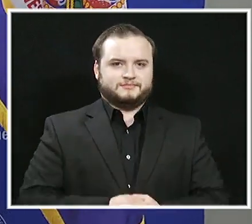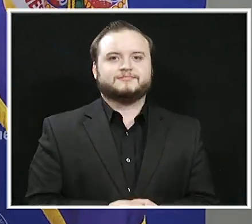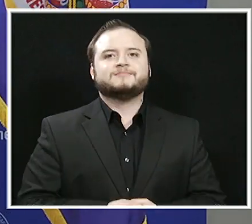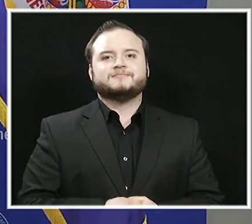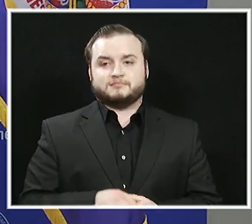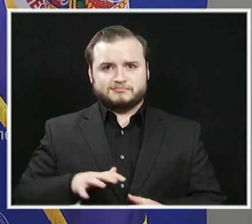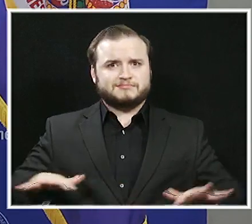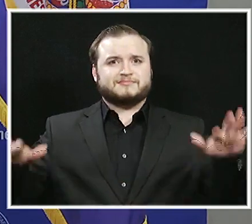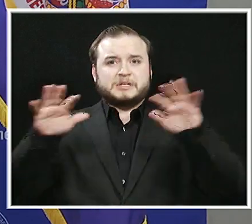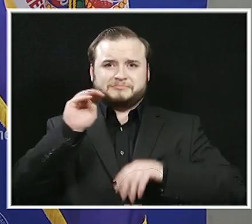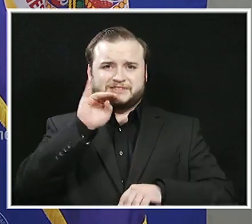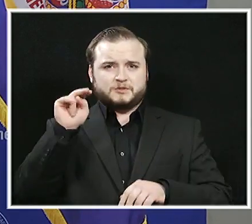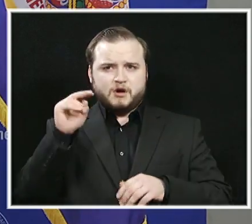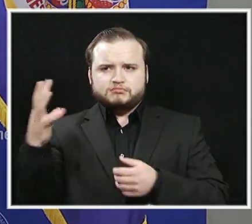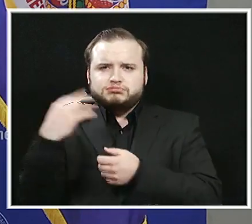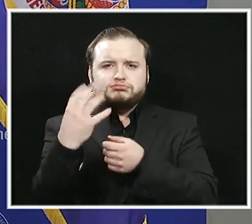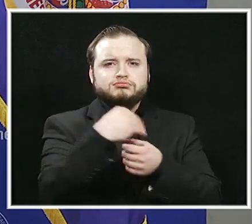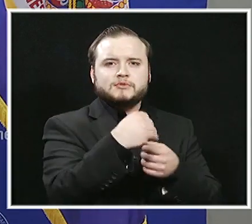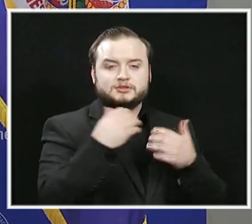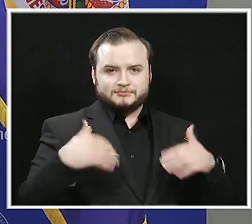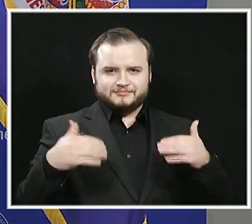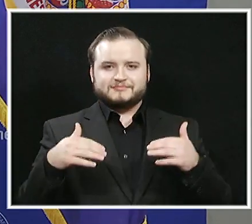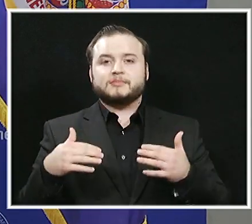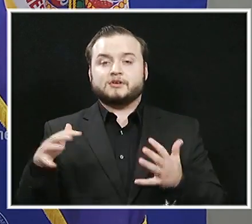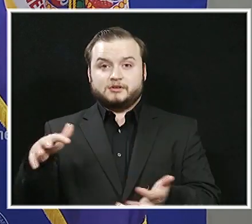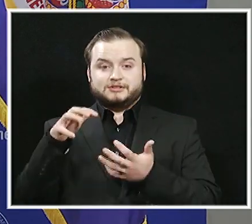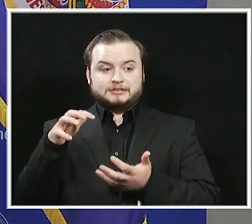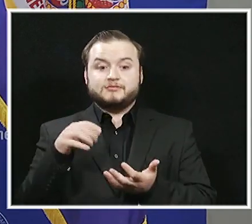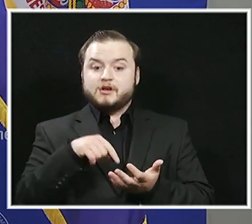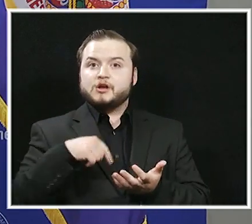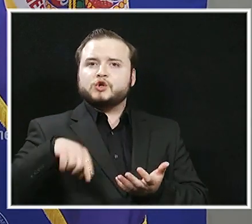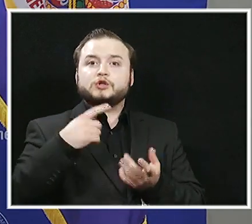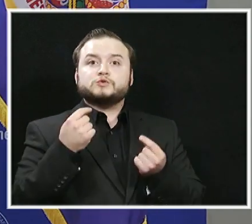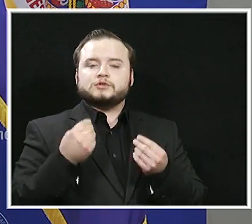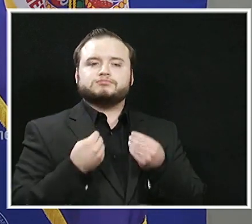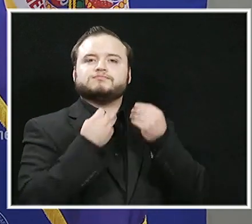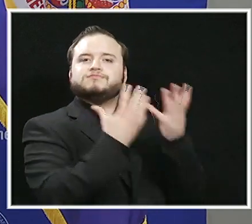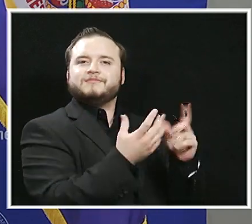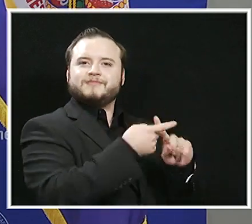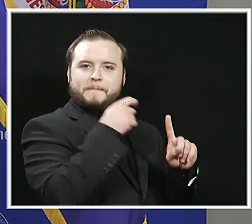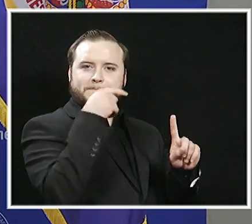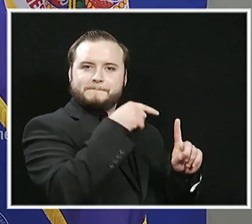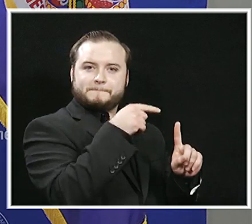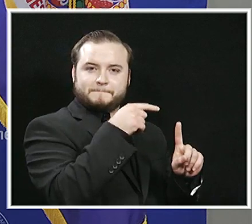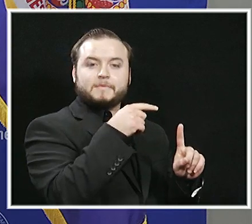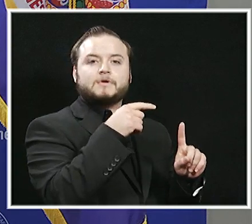Minnesotans do with about 130,000 masks delivered to fire departments and every single one of them participated across the state. Those are getting out to our